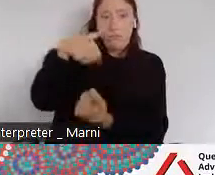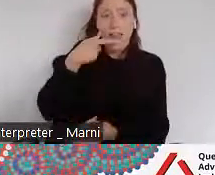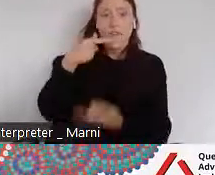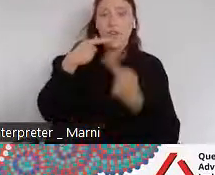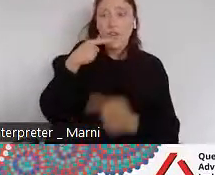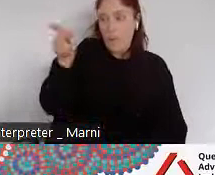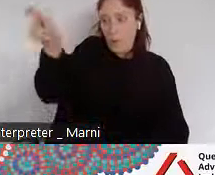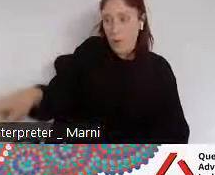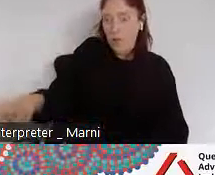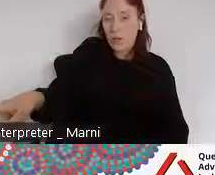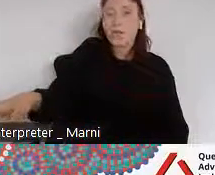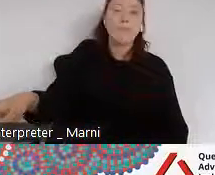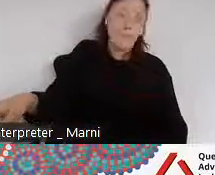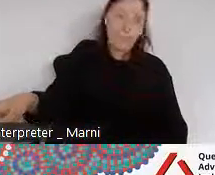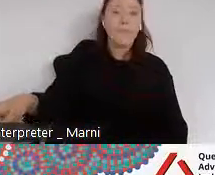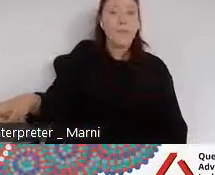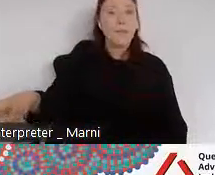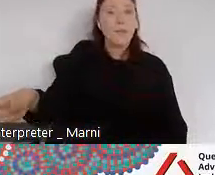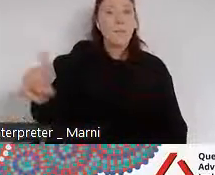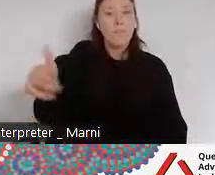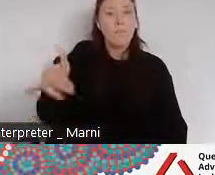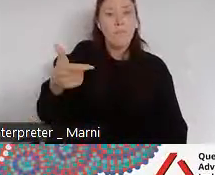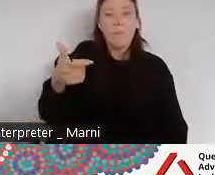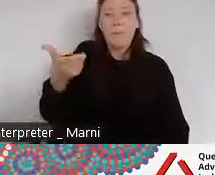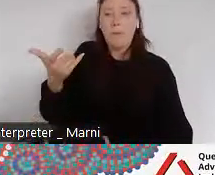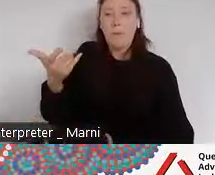they can essentially speak to the adult in the absence of anyone else in the hearing.